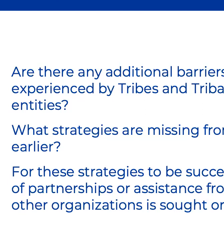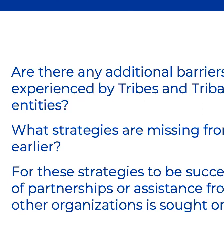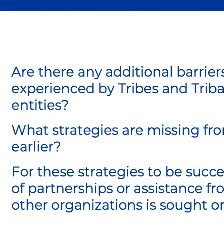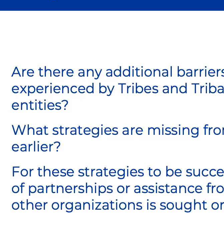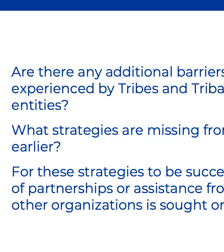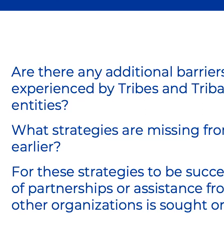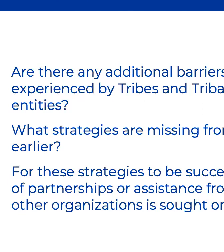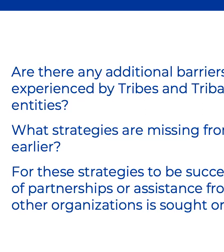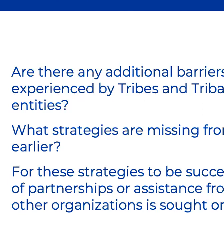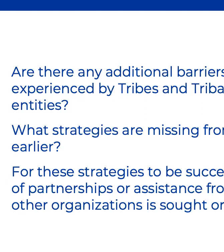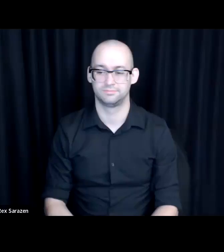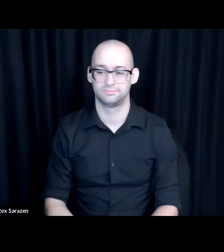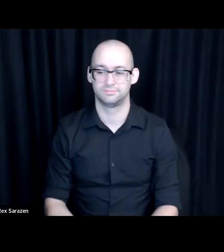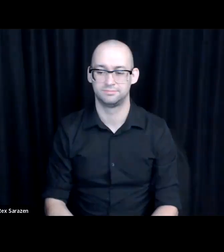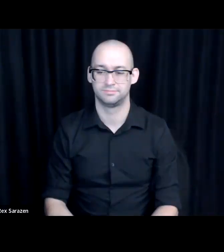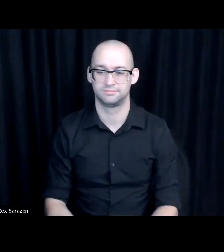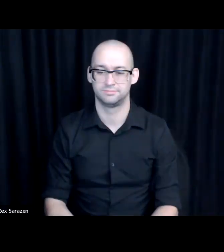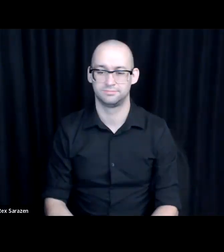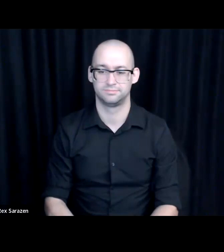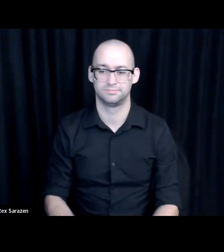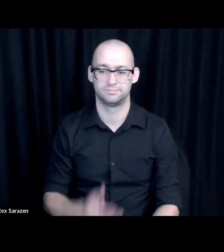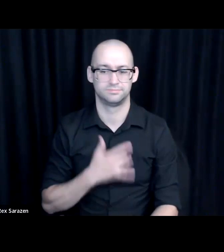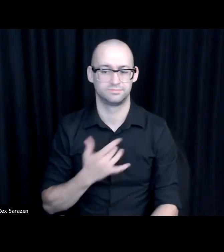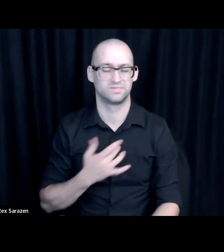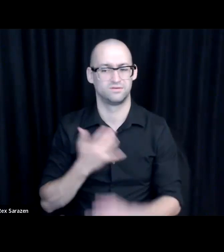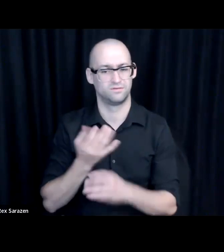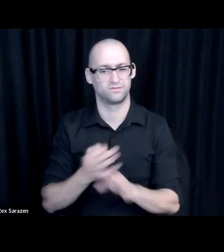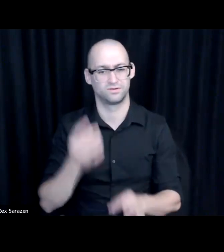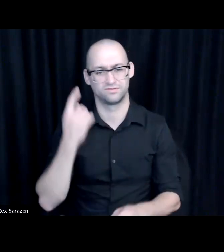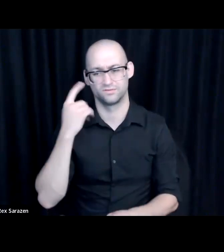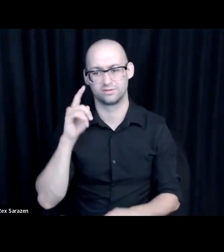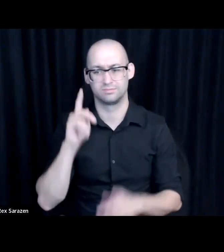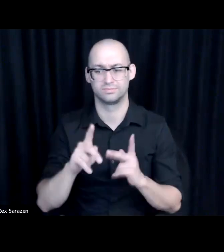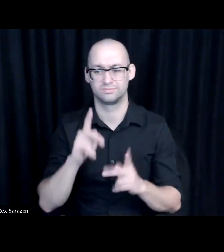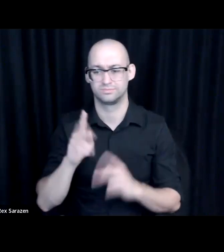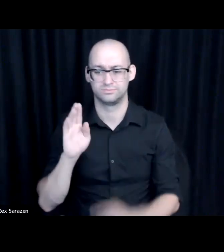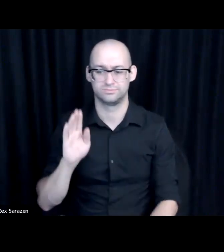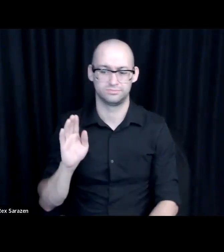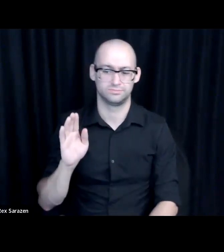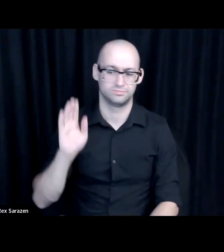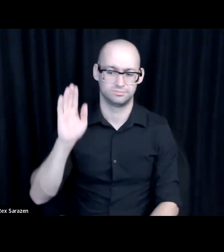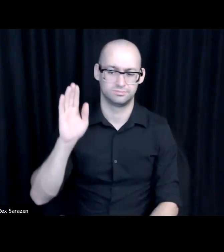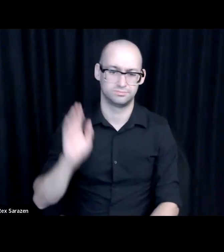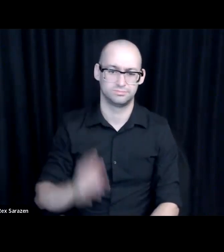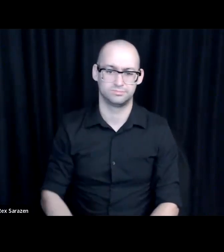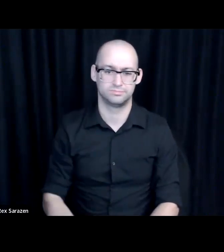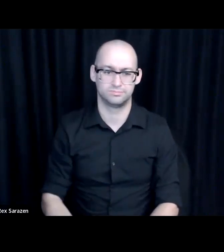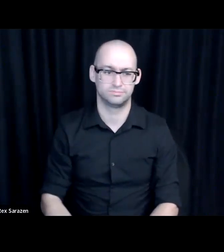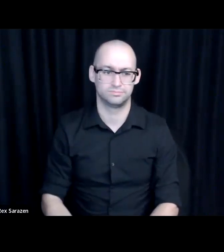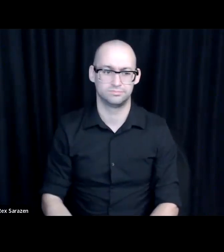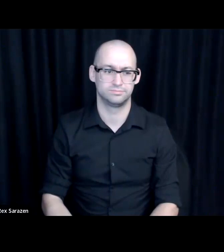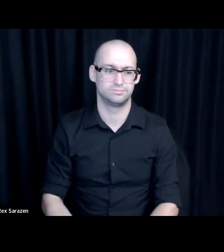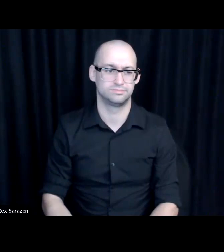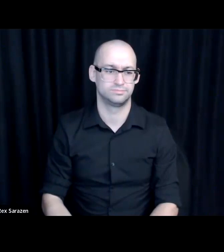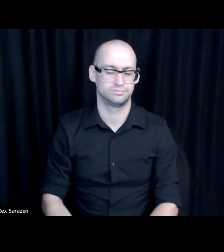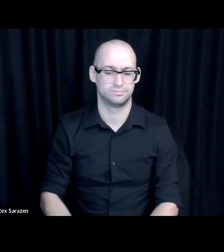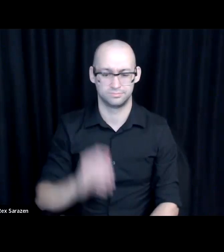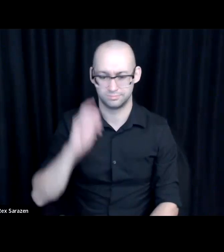Please feel free to for folks to raise their hands. Cathie.